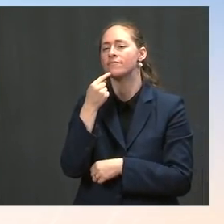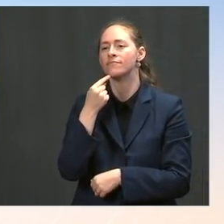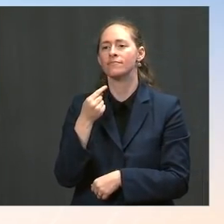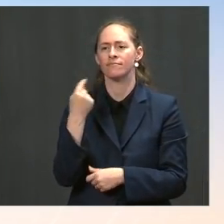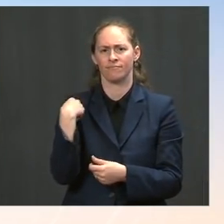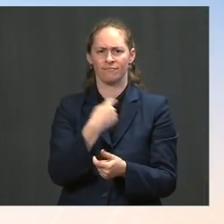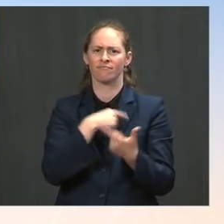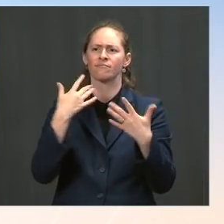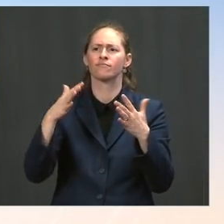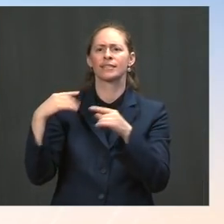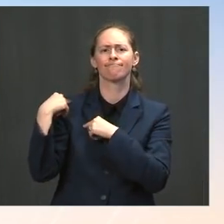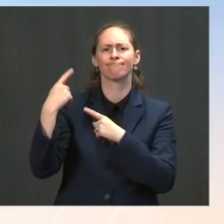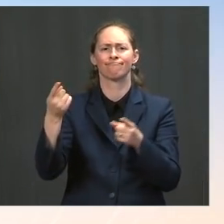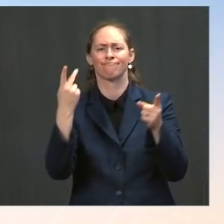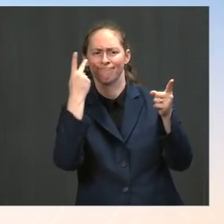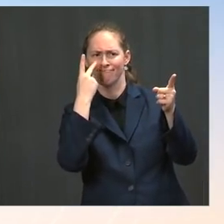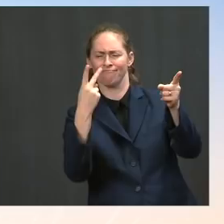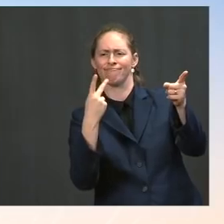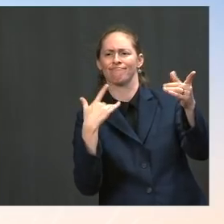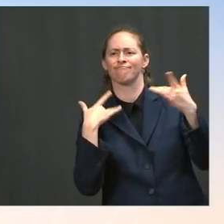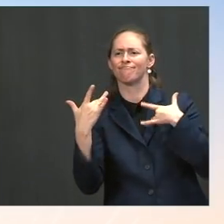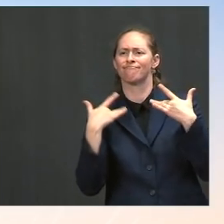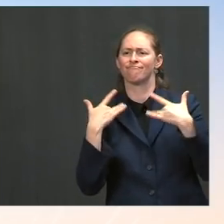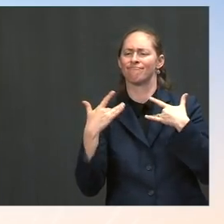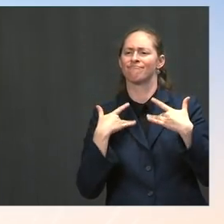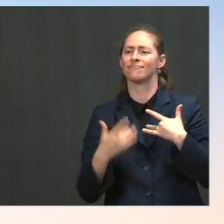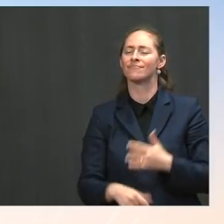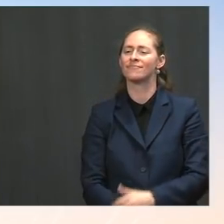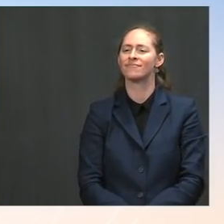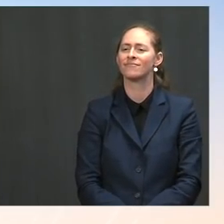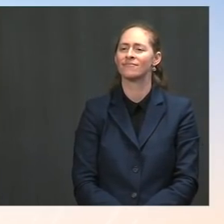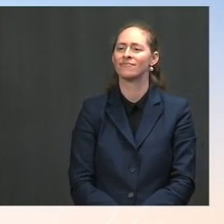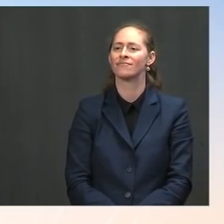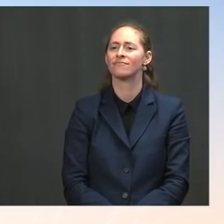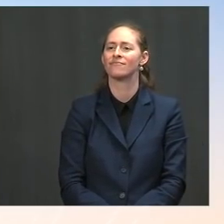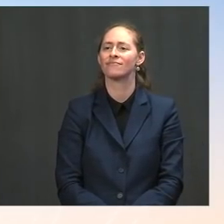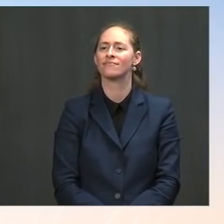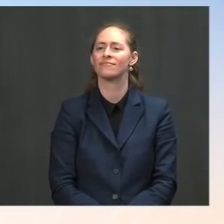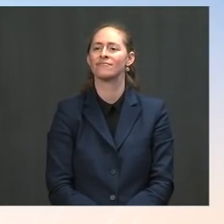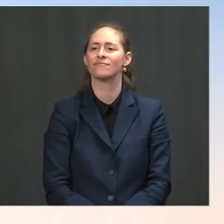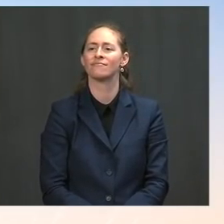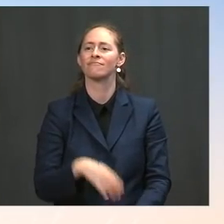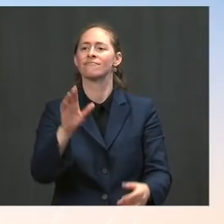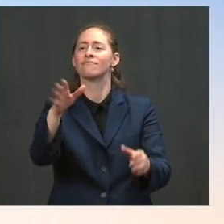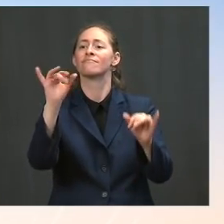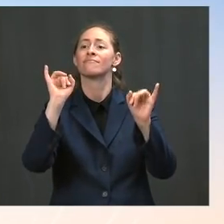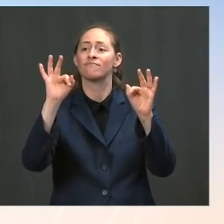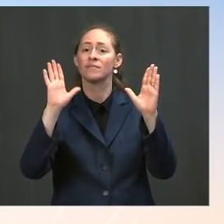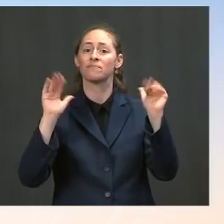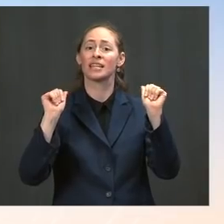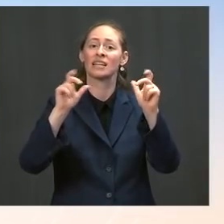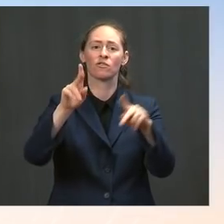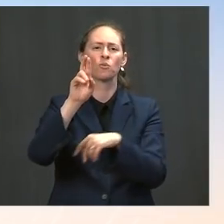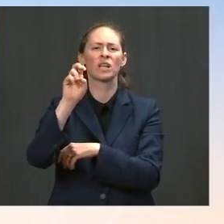if you return remittances, if you return to a place where remittances are allowed, that that money or funding